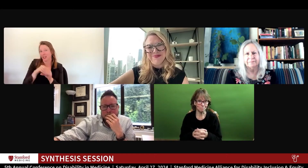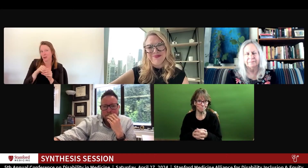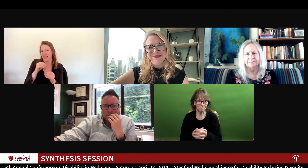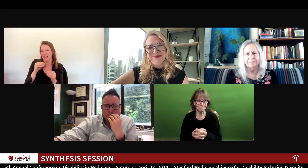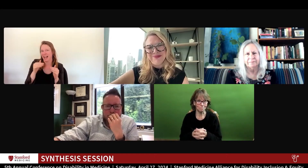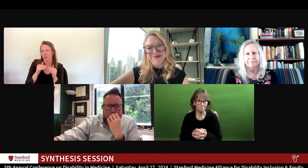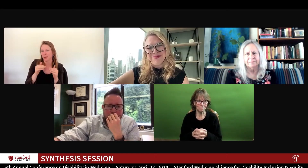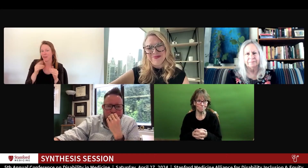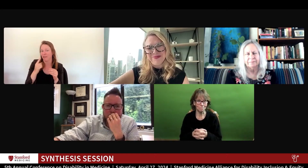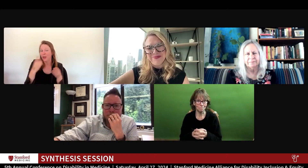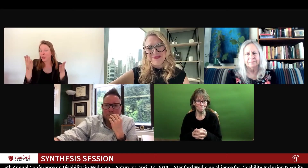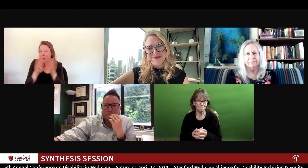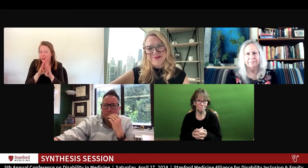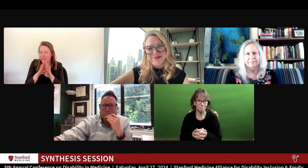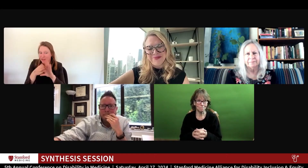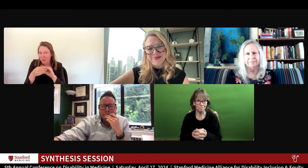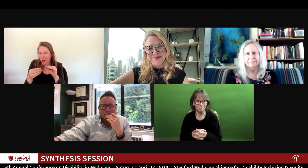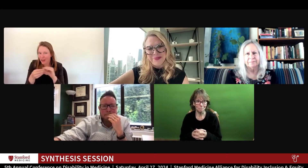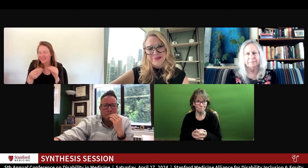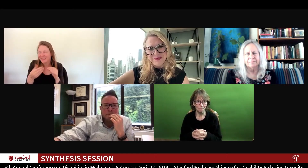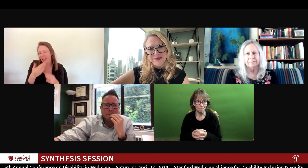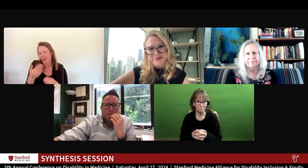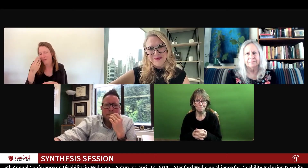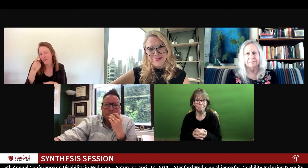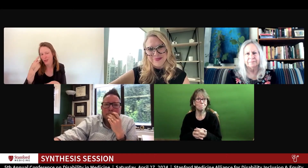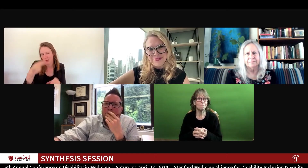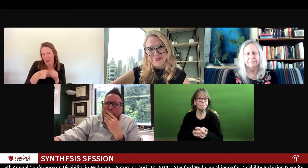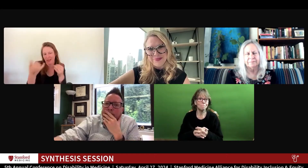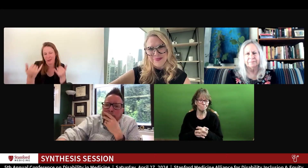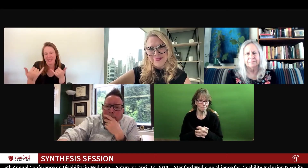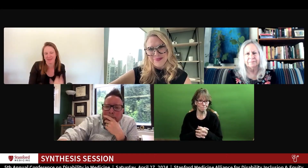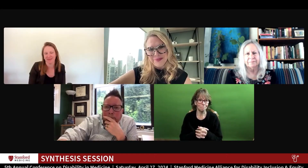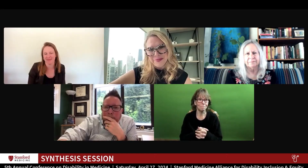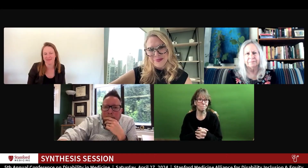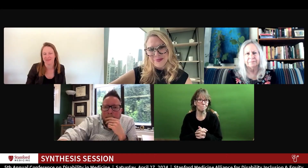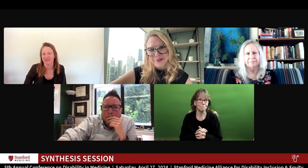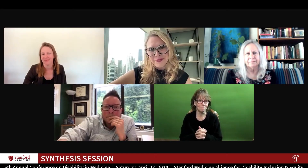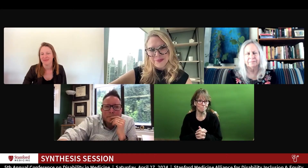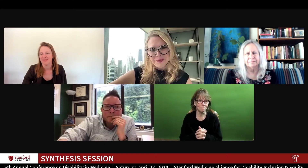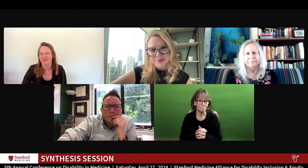the Stanford Medical Alliance for Disability Inclusion and Equity for closing remarks.